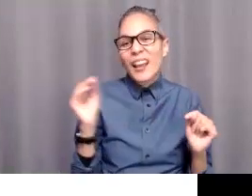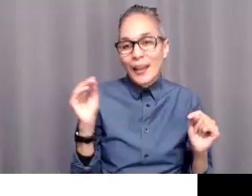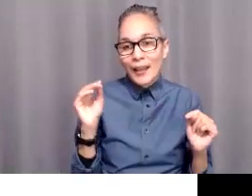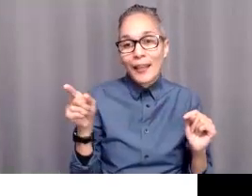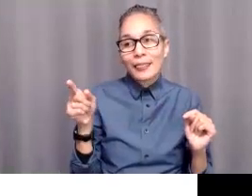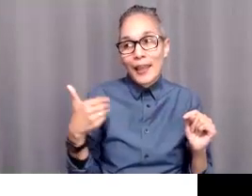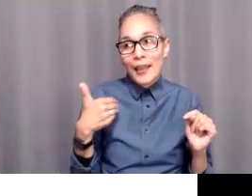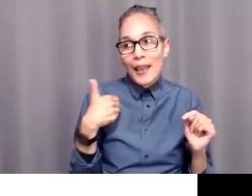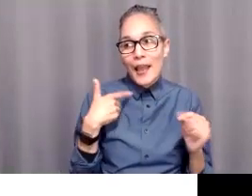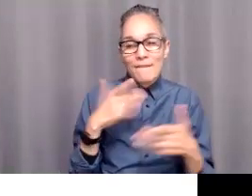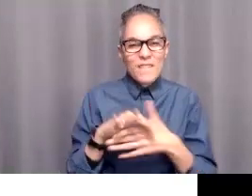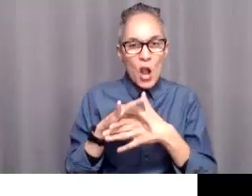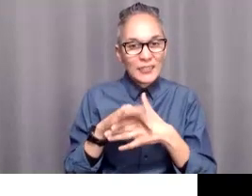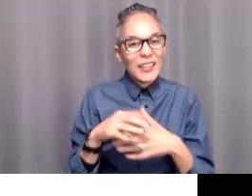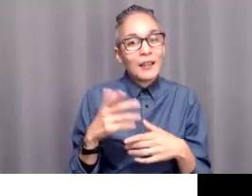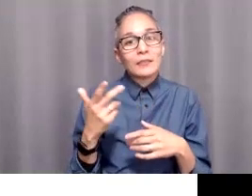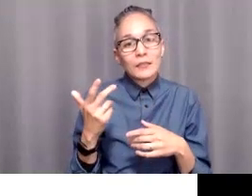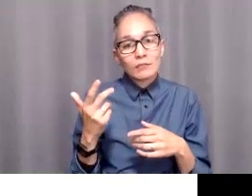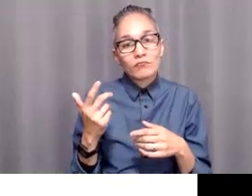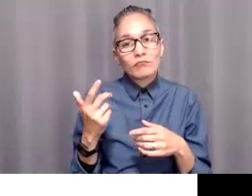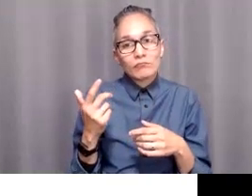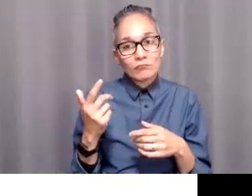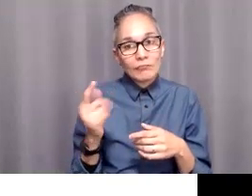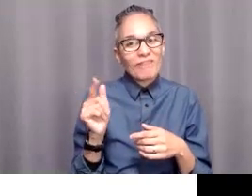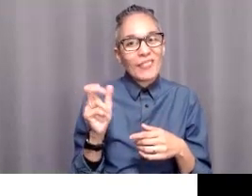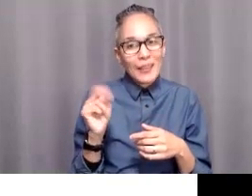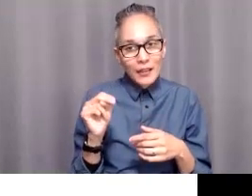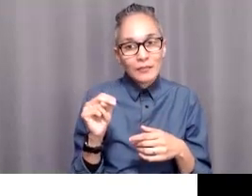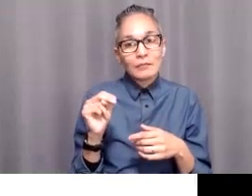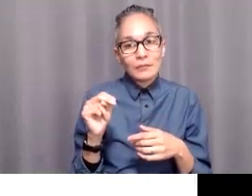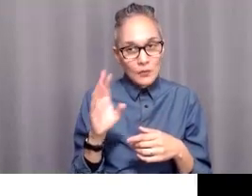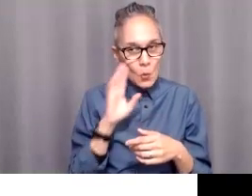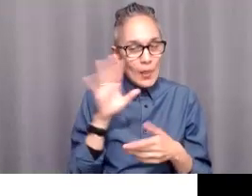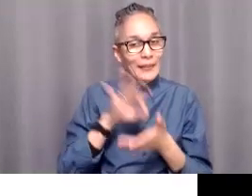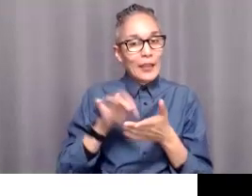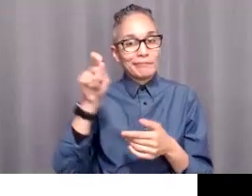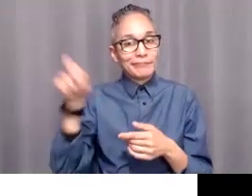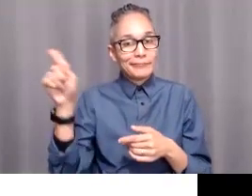they have content in them, course content in them, then. Okay. Then that's going to count as an instance of RSI.